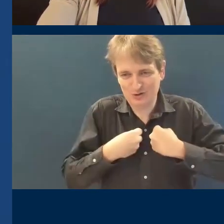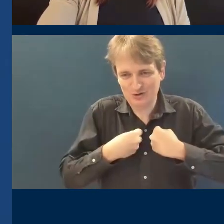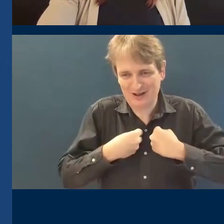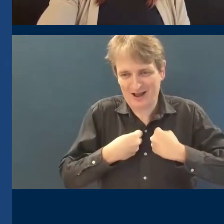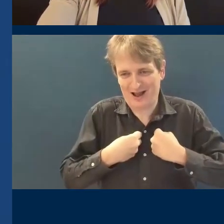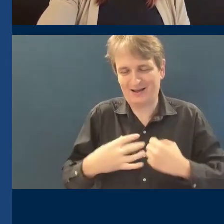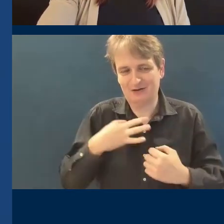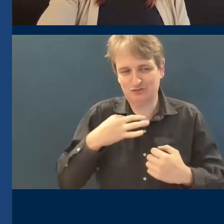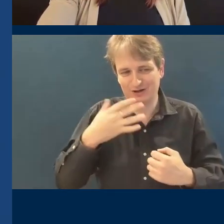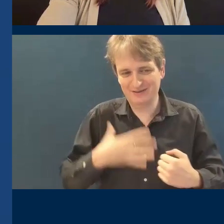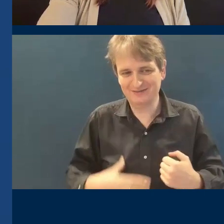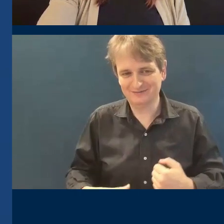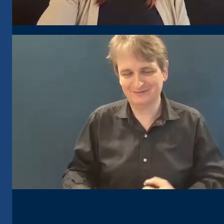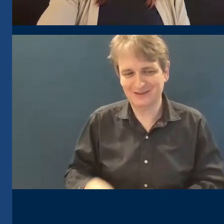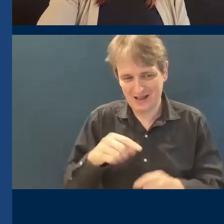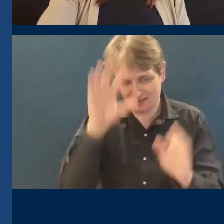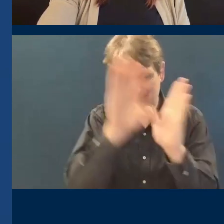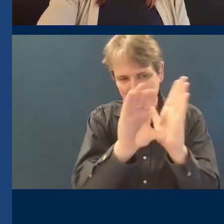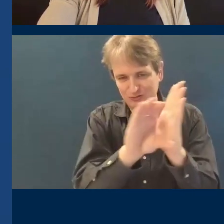And I'm wearing a black shirt.